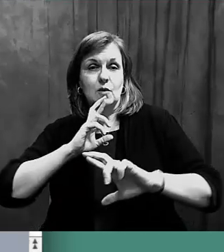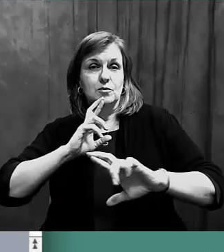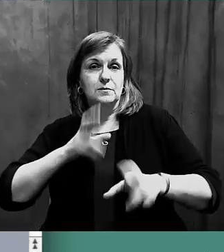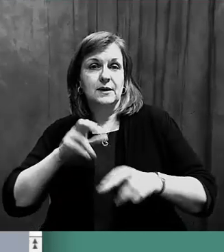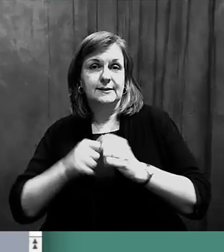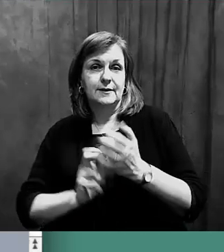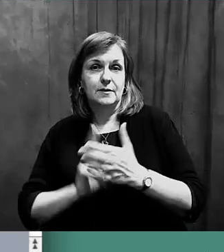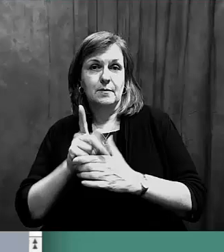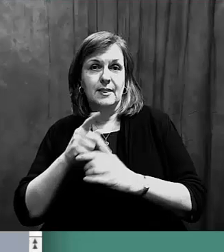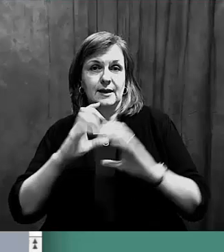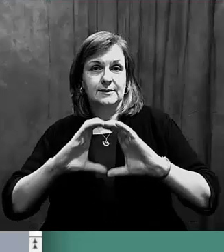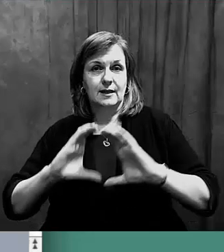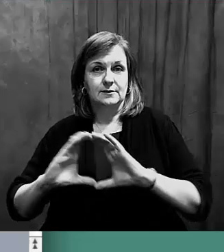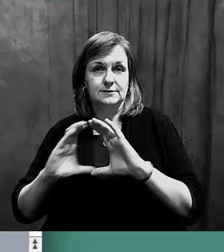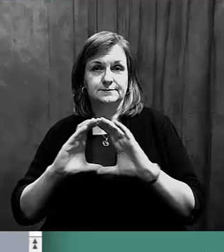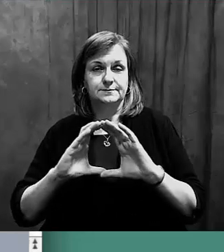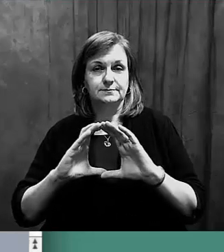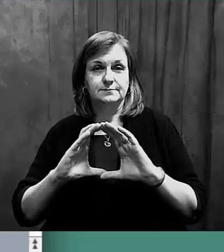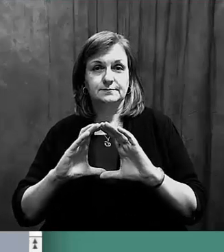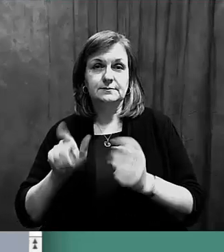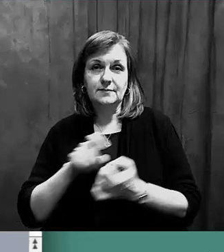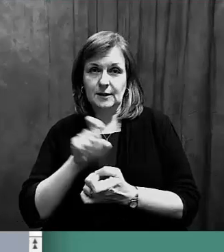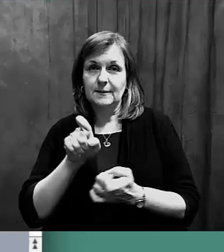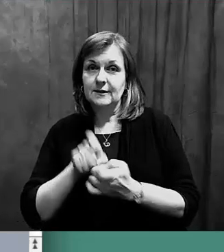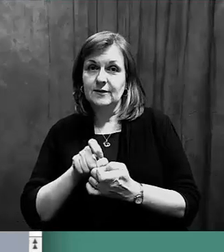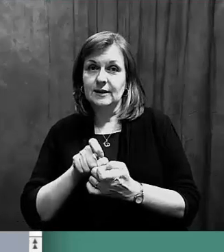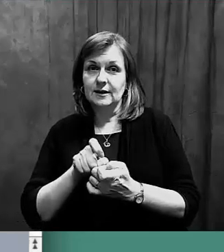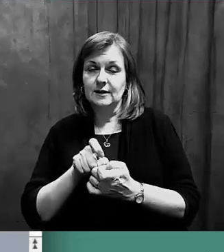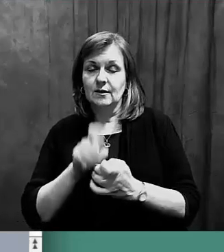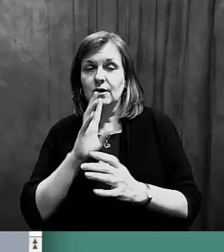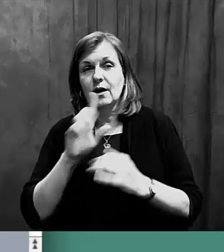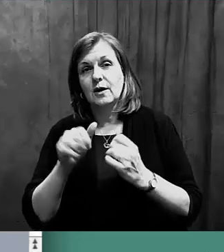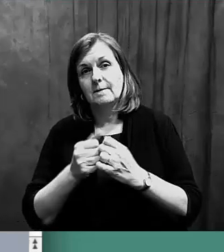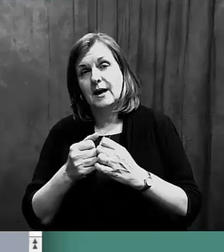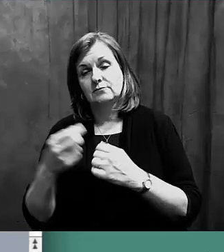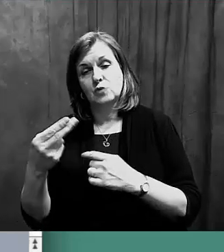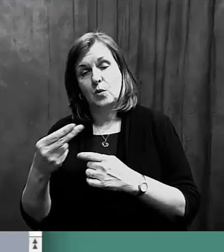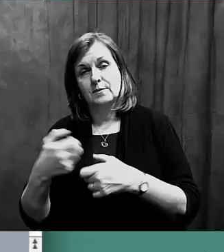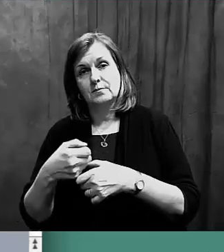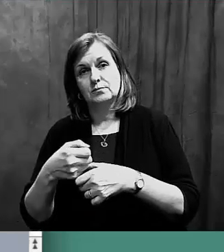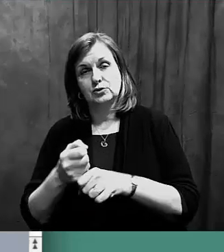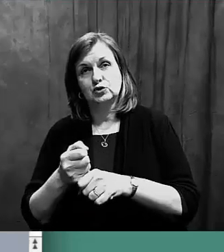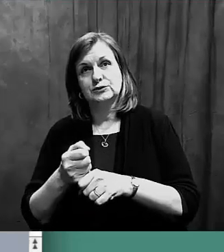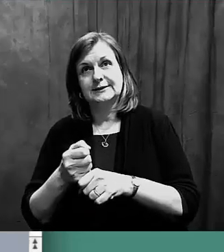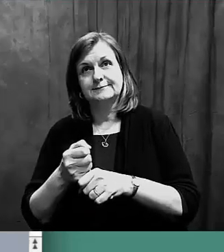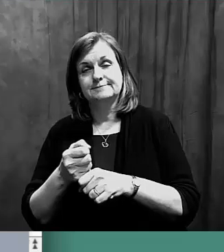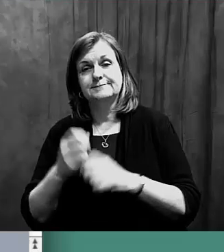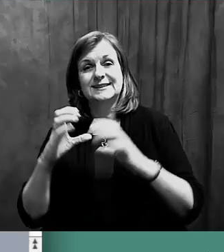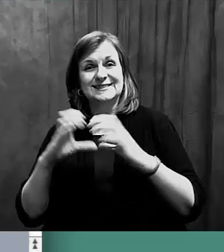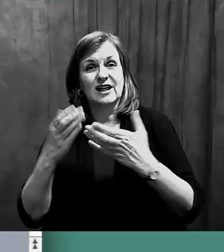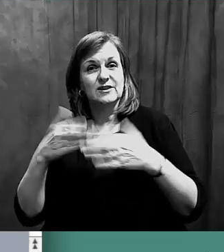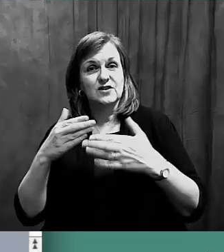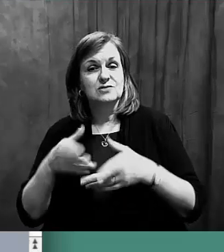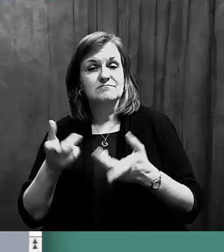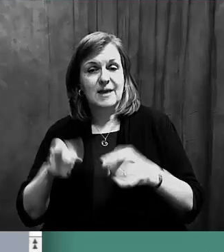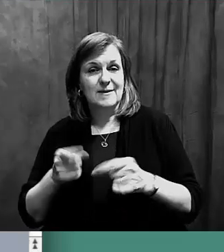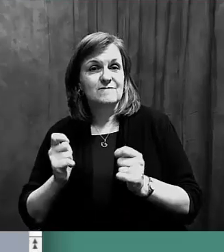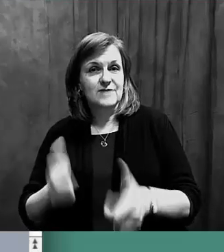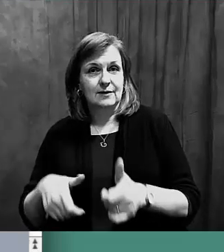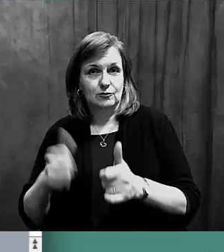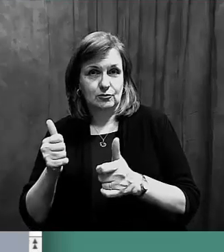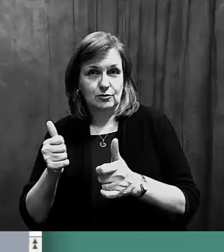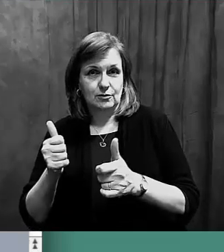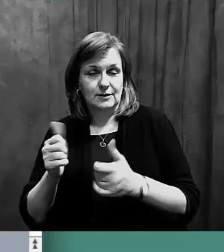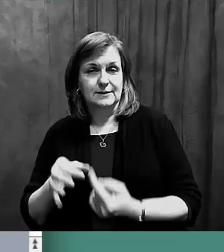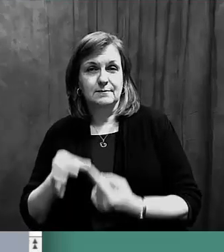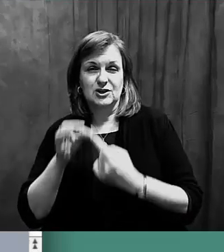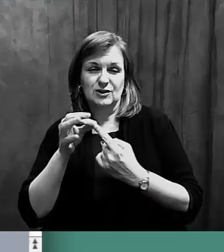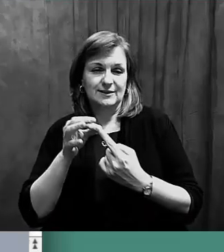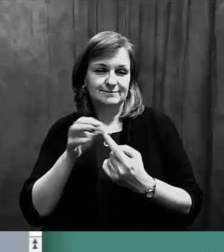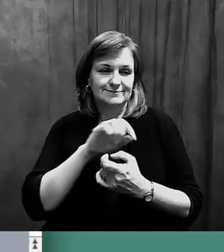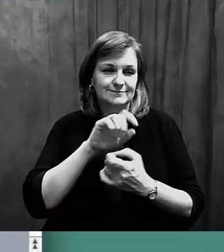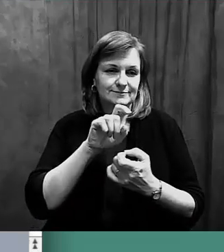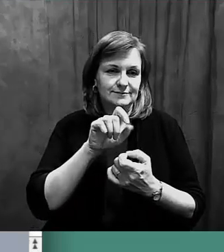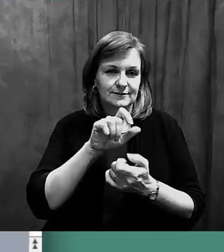responses within plant cells. Specifically we look at hormones producing higher rates of cell division in particular